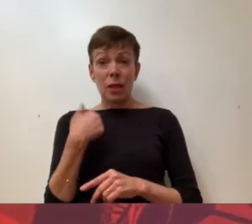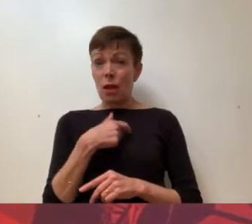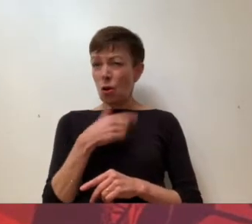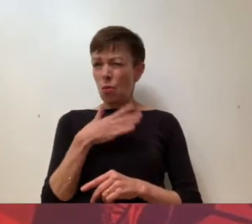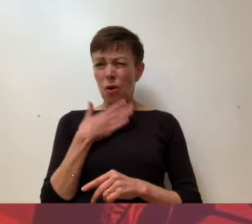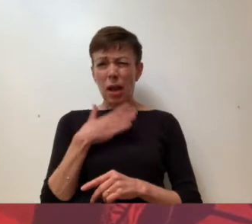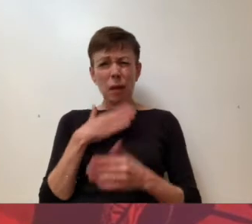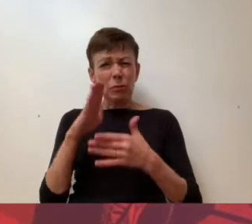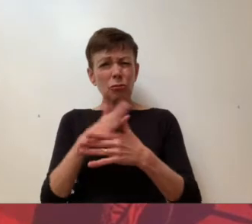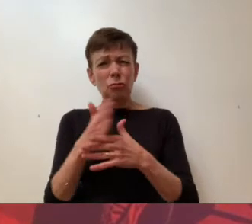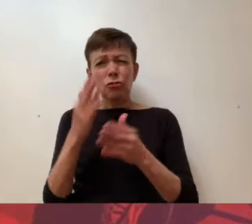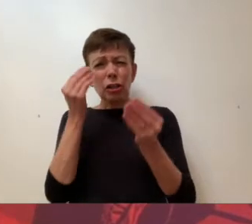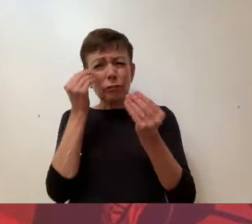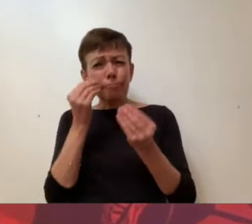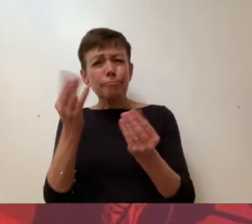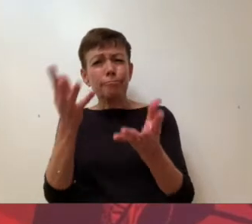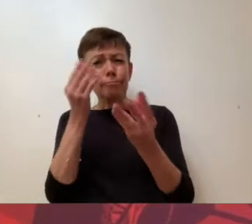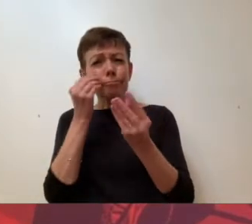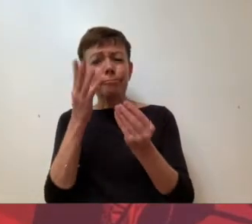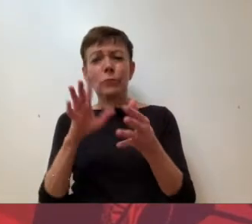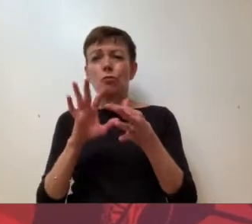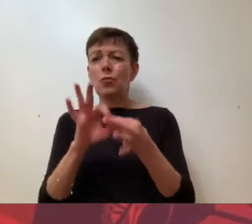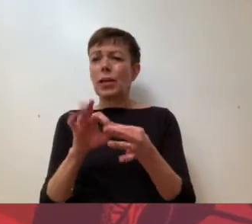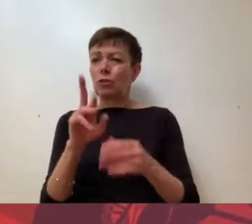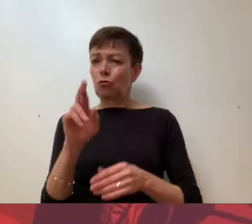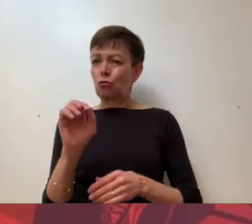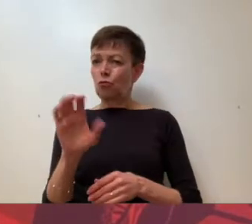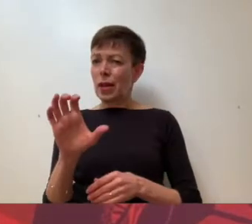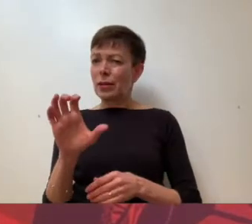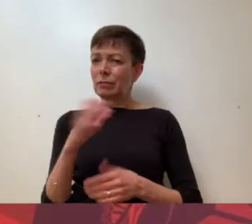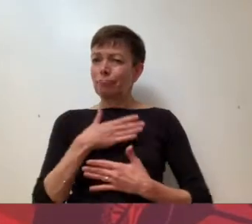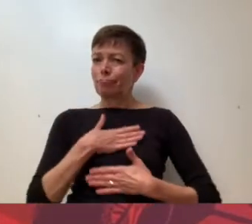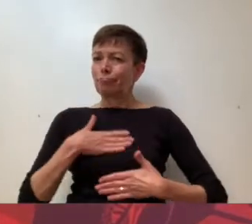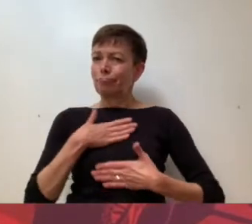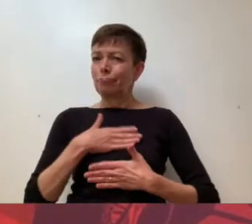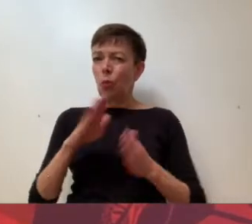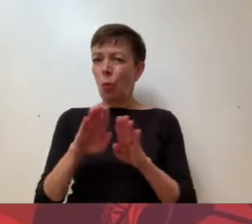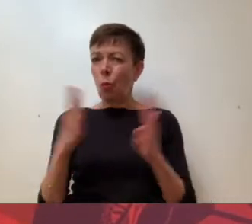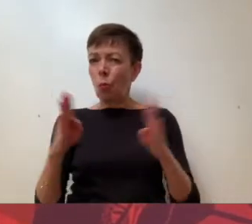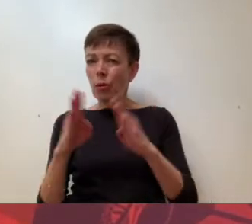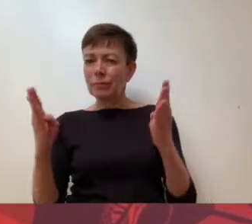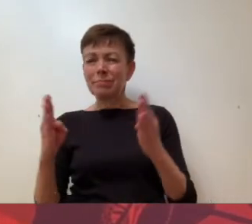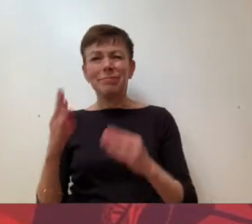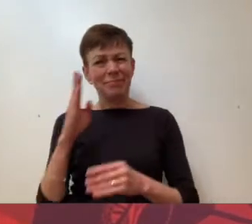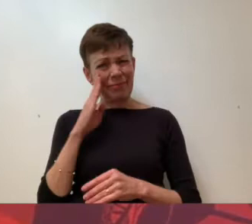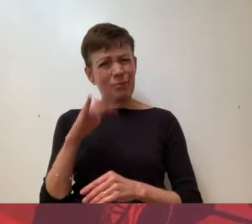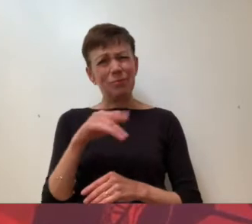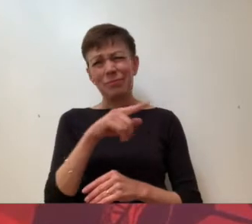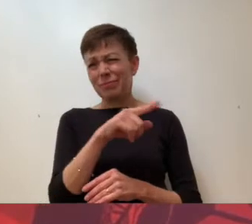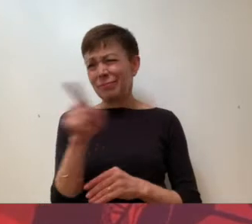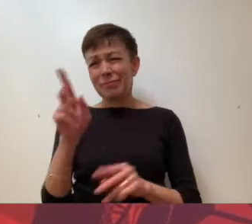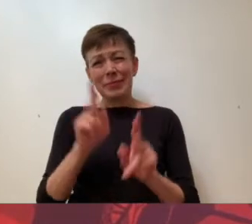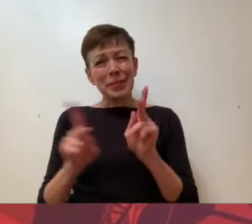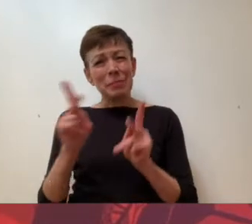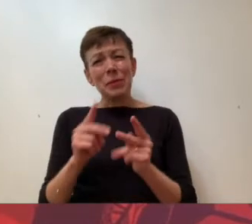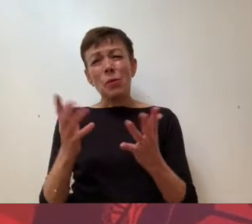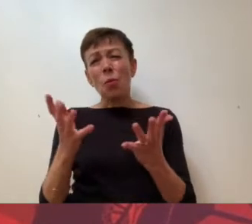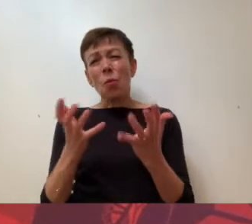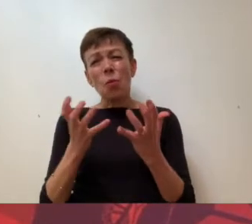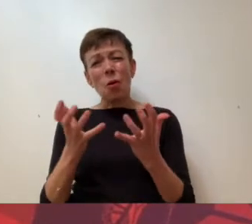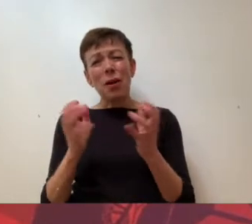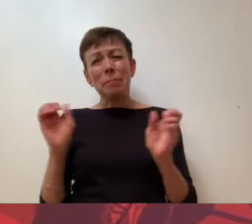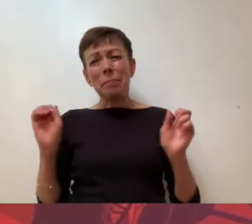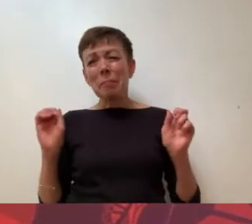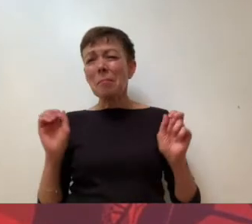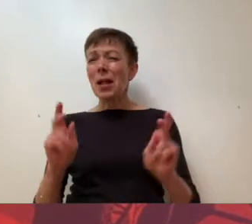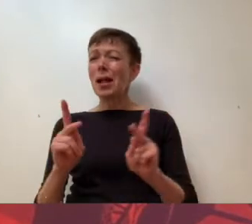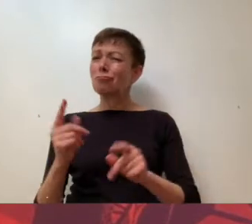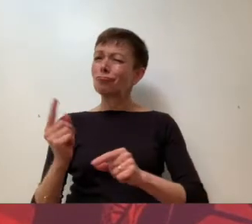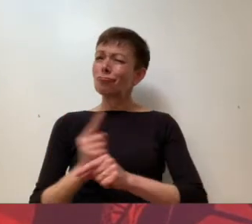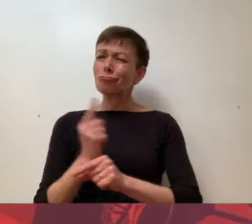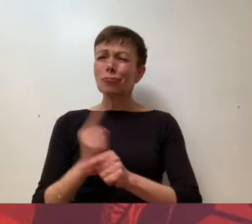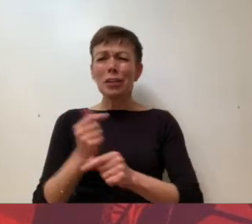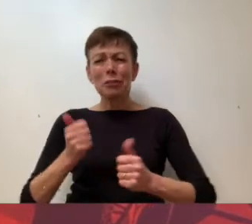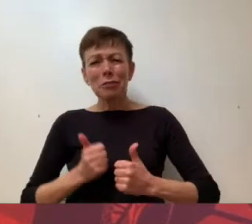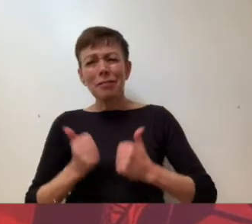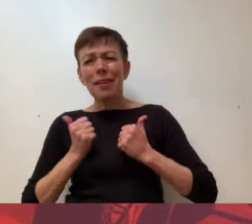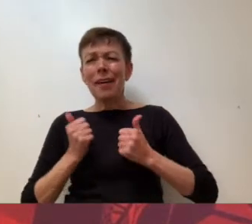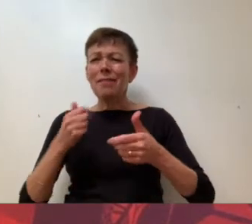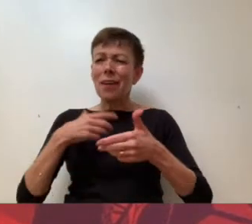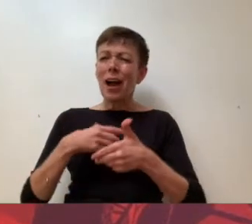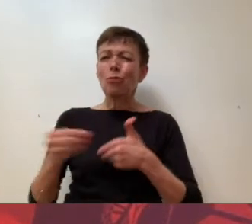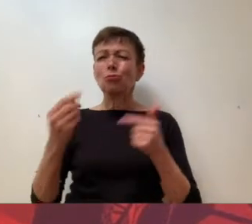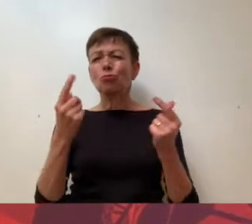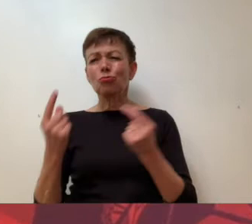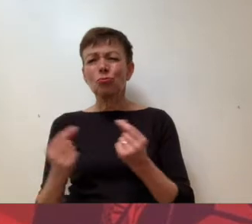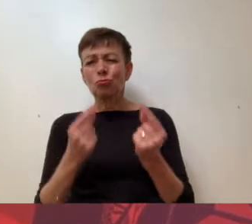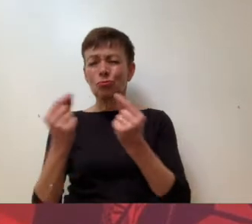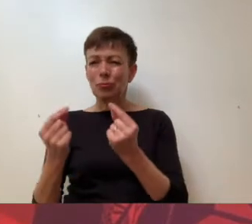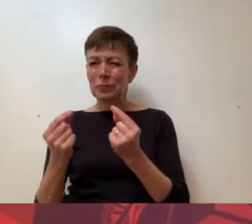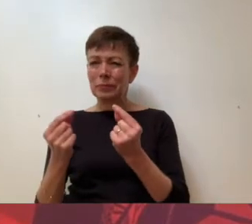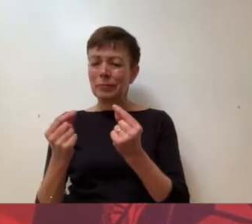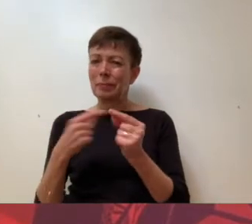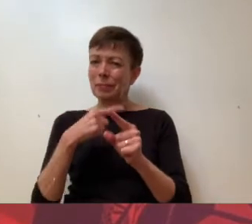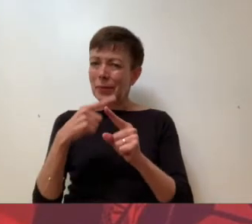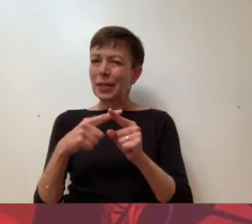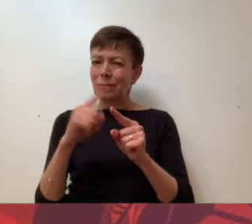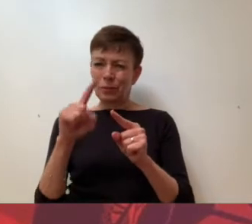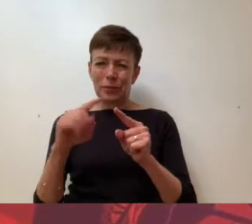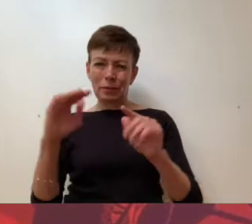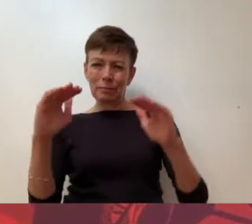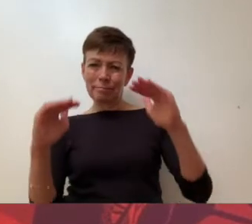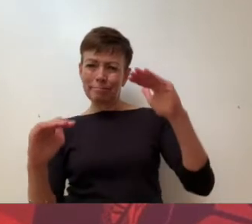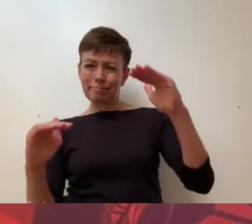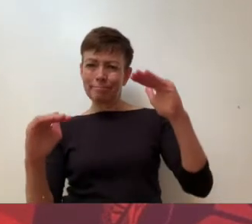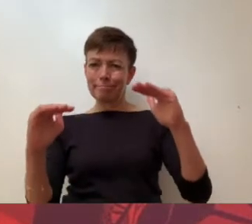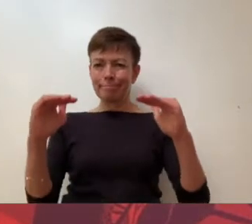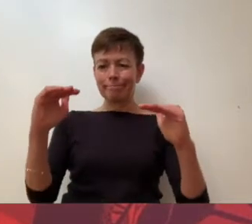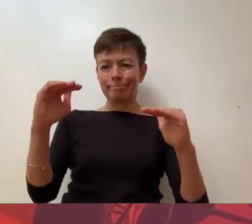reported deaths in Red Deer